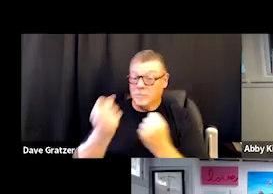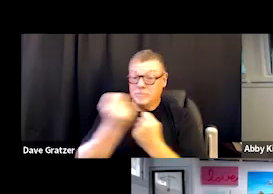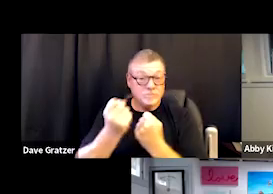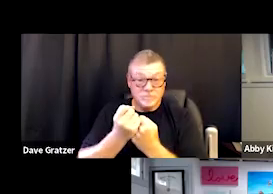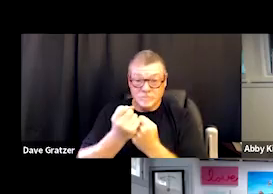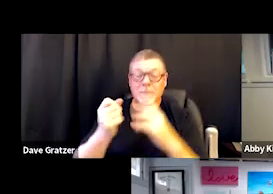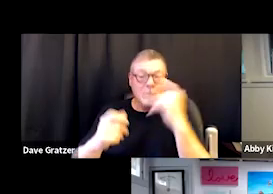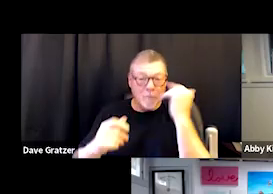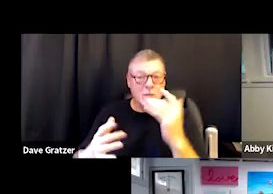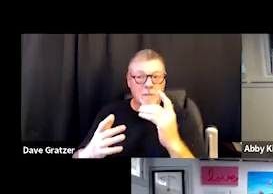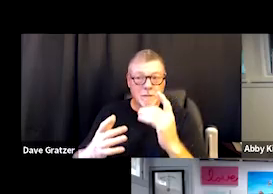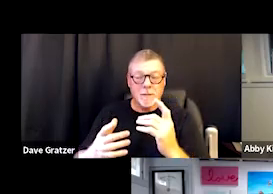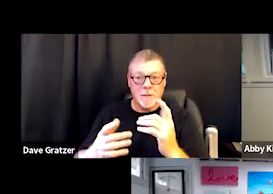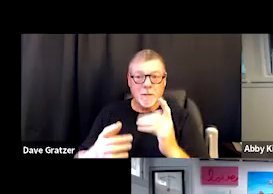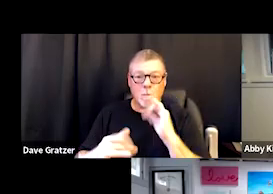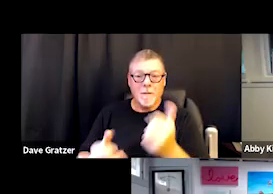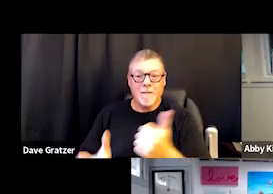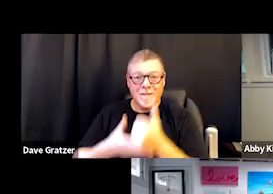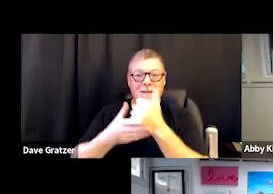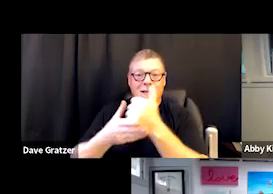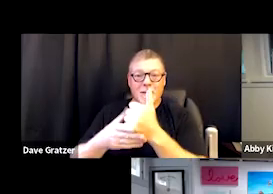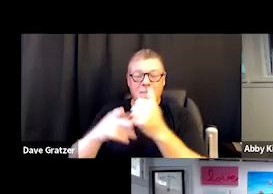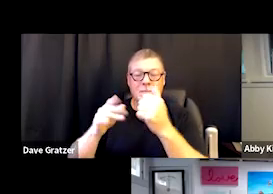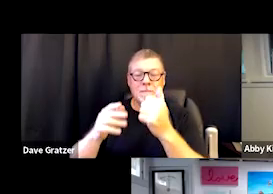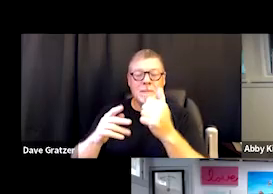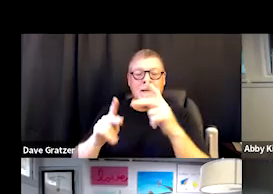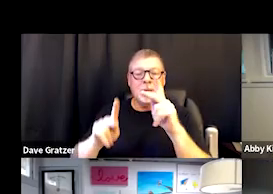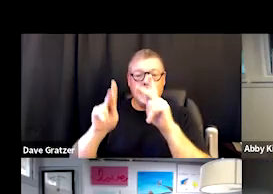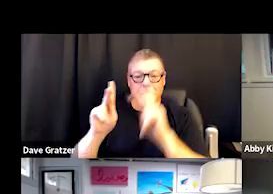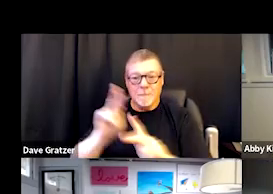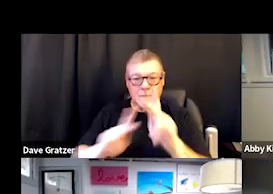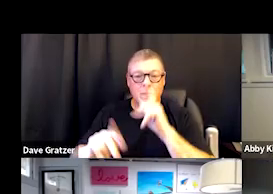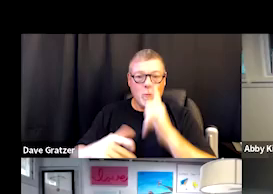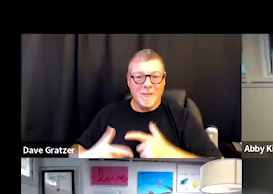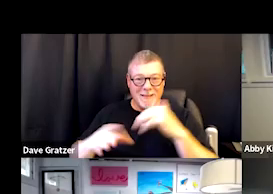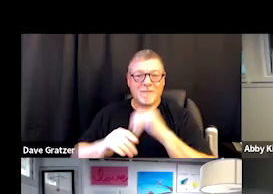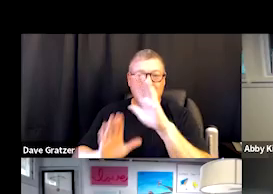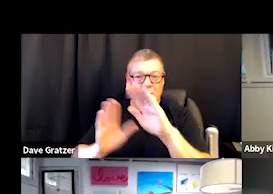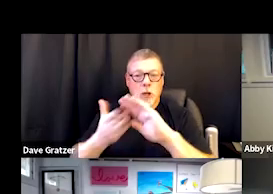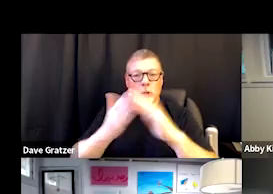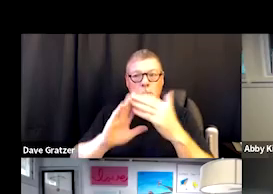it's gonna help the individuals living in their communities and their states. And so I would also say,